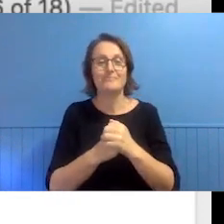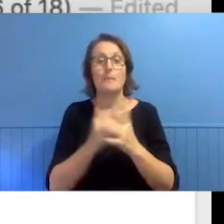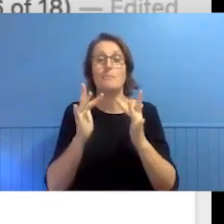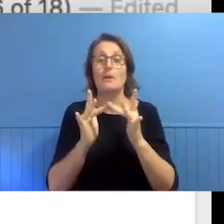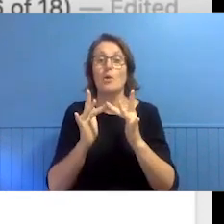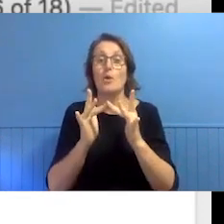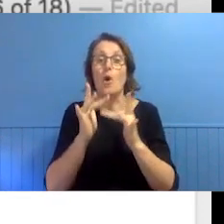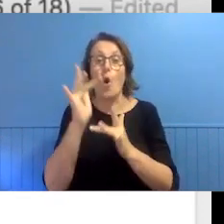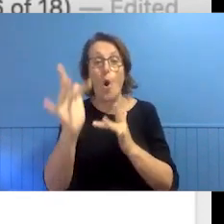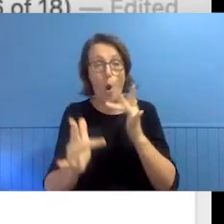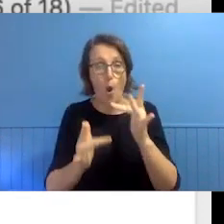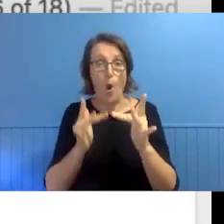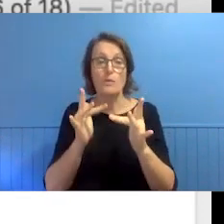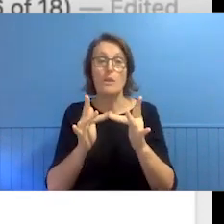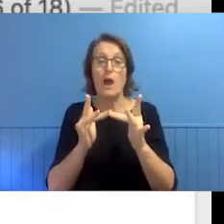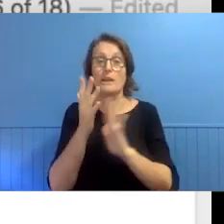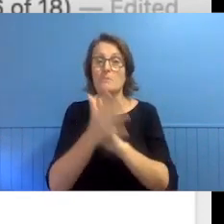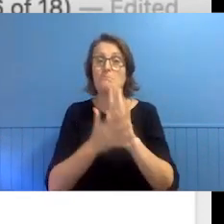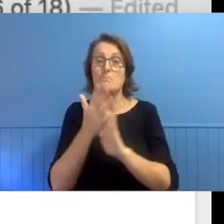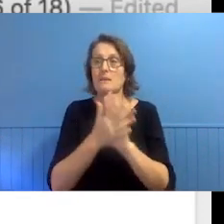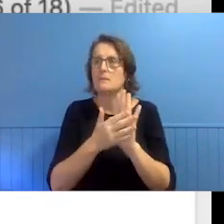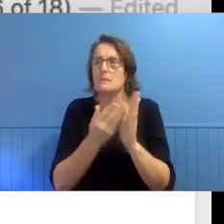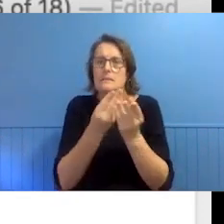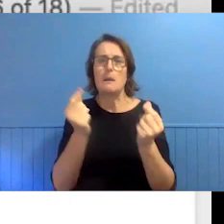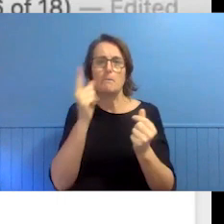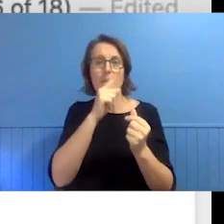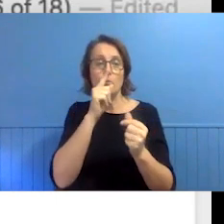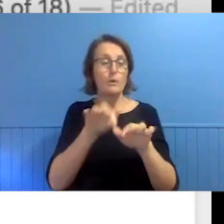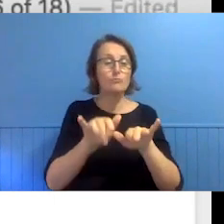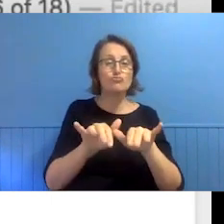lack of restraint that one feels when communicating online in